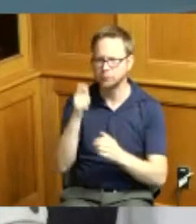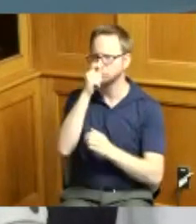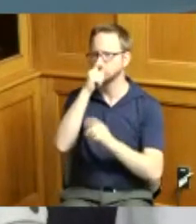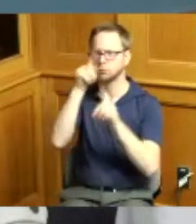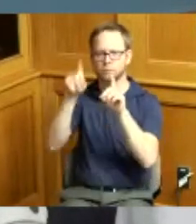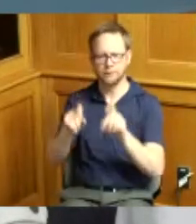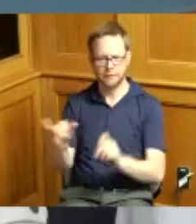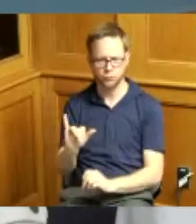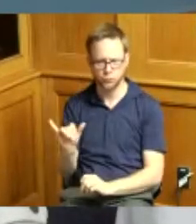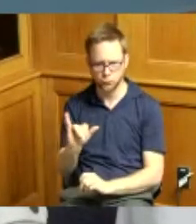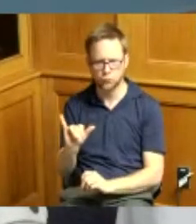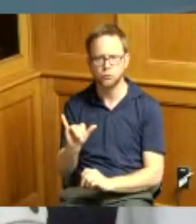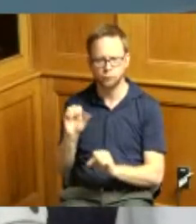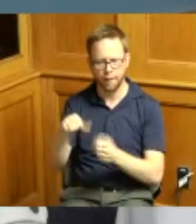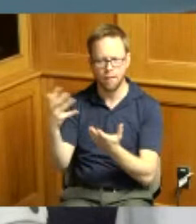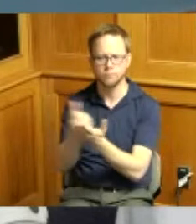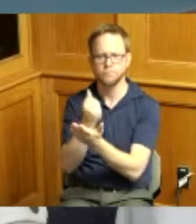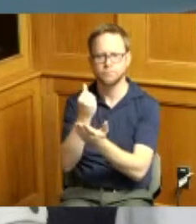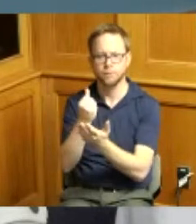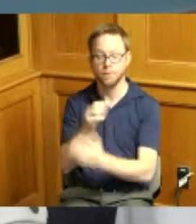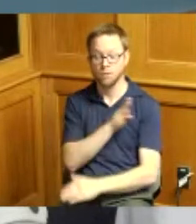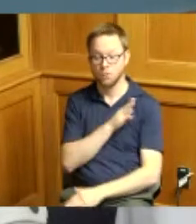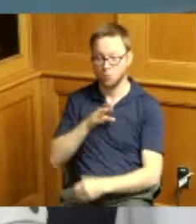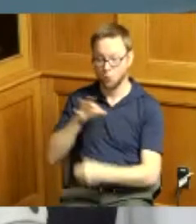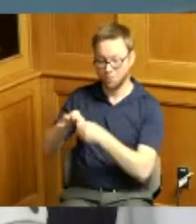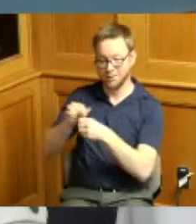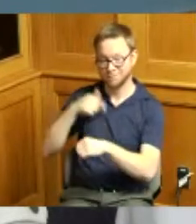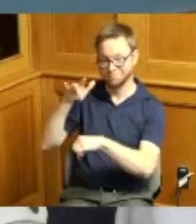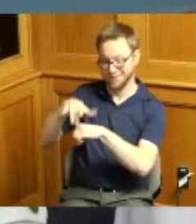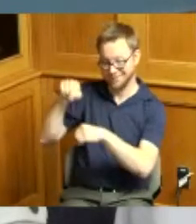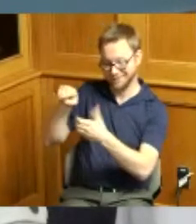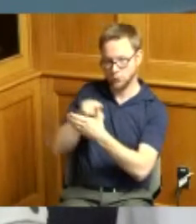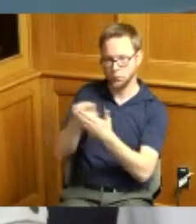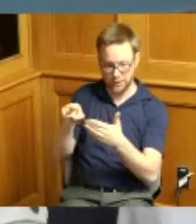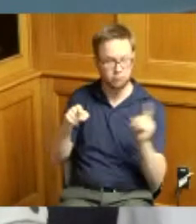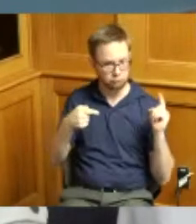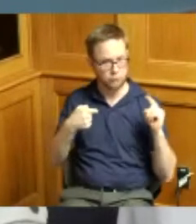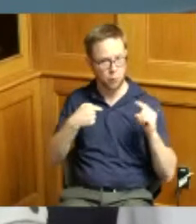I was at the Board of Elections this week I went to vote I encourage people to go we do have a